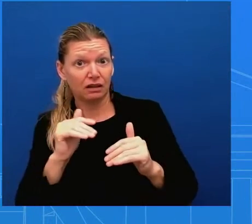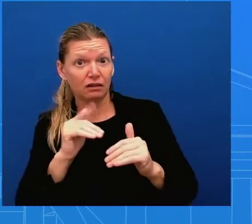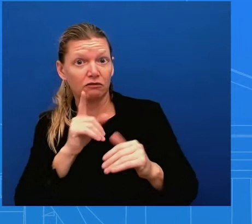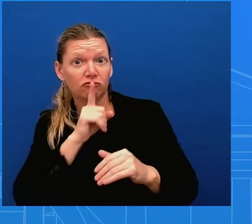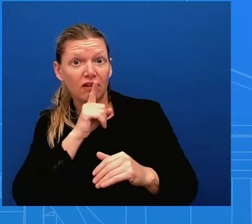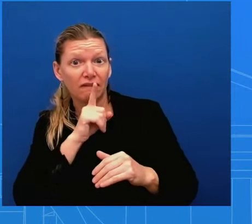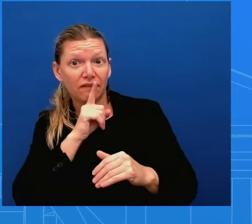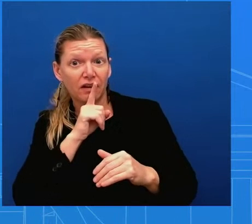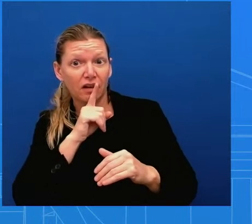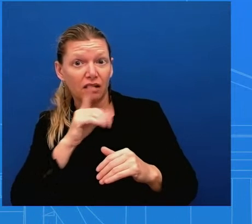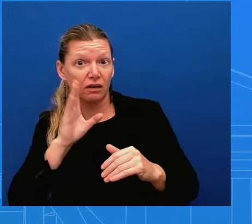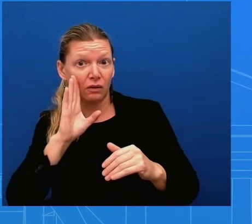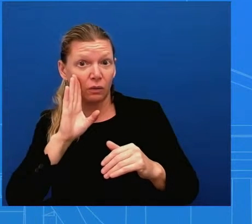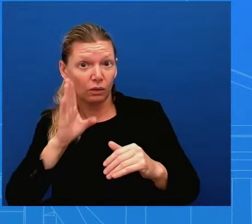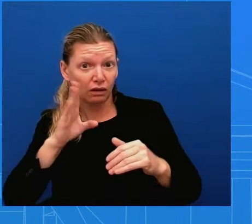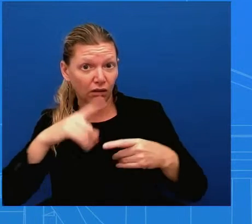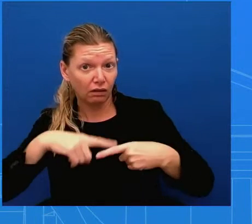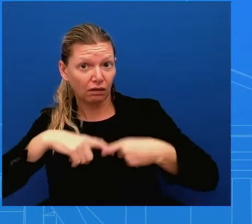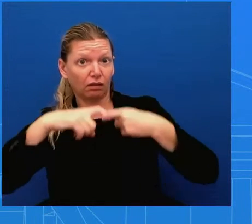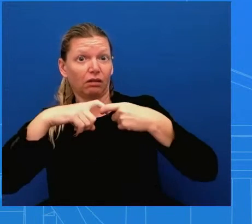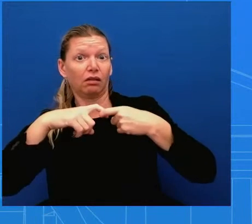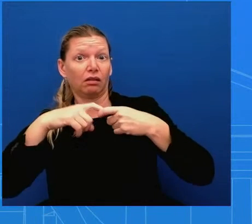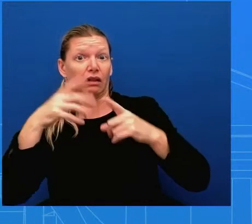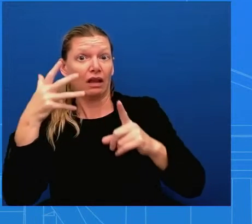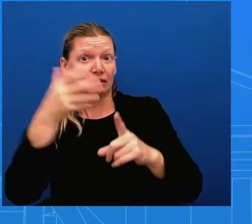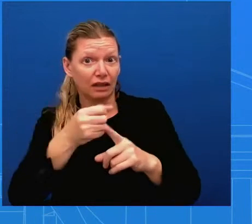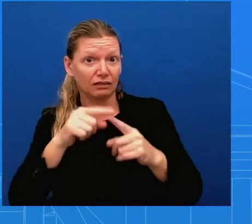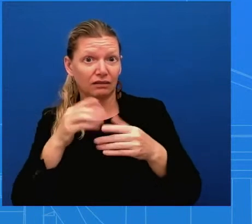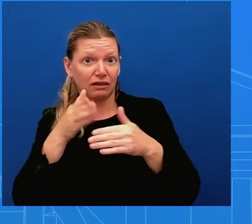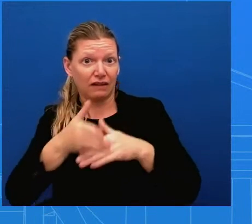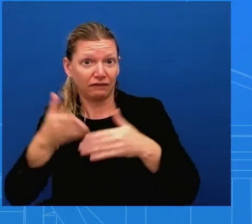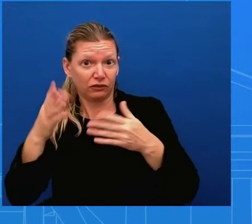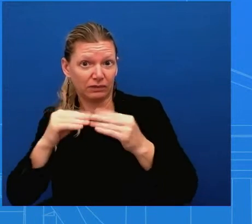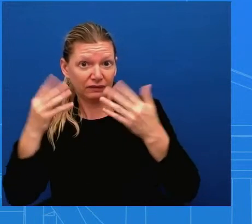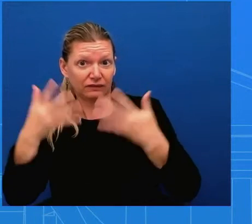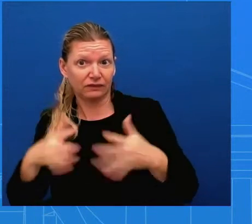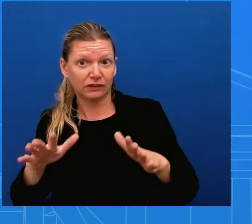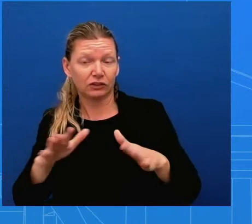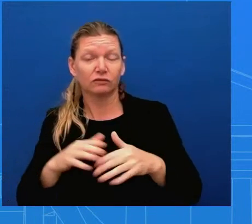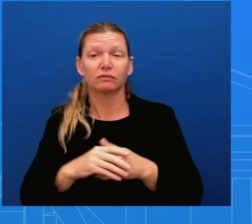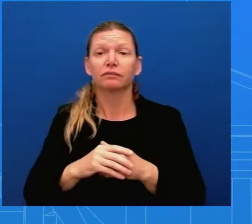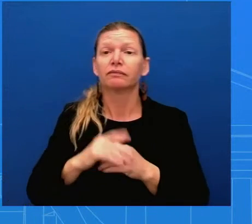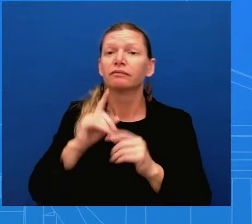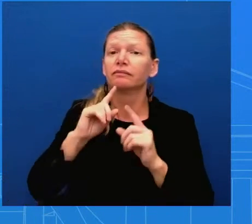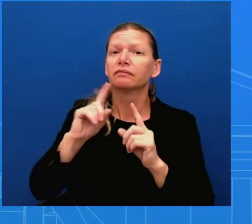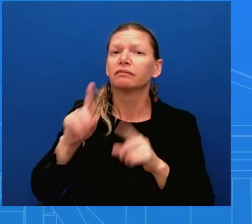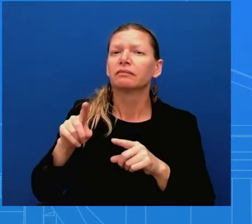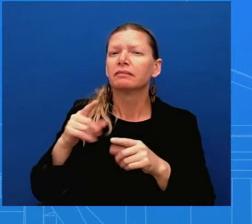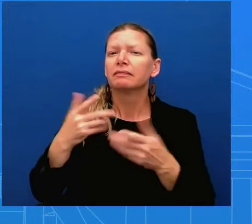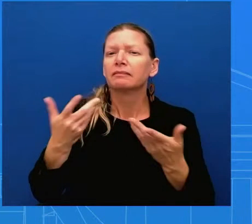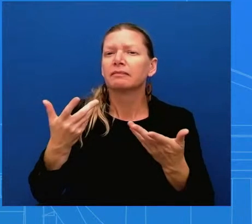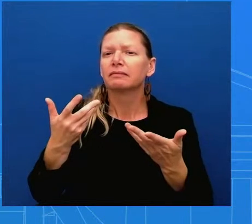in a matter of days, not weeks. We haven't announced a specific date on the calendar. But this isn't going to be long in the future. We're just talking about scheduling